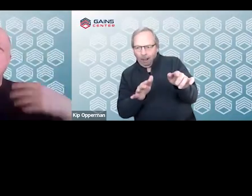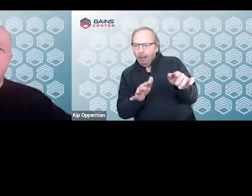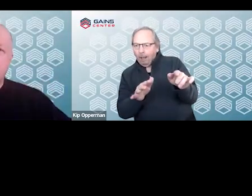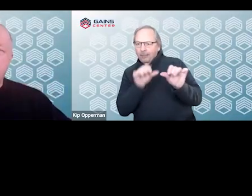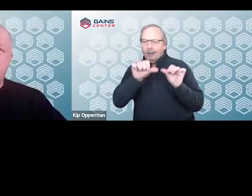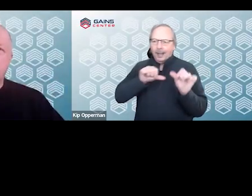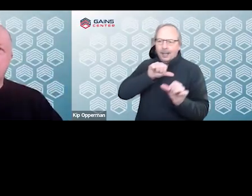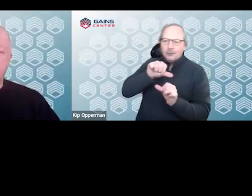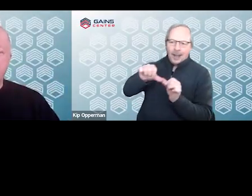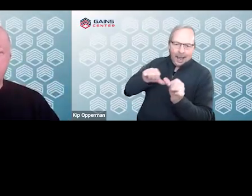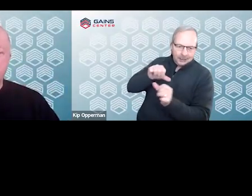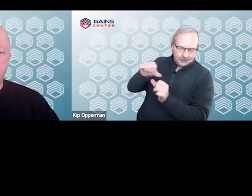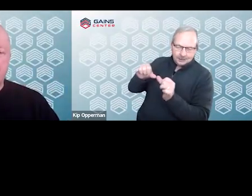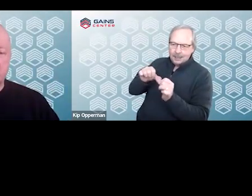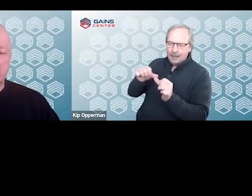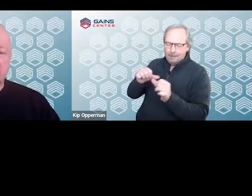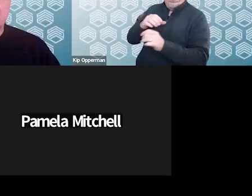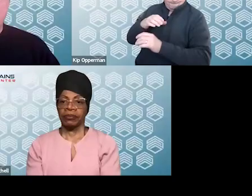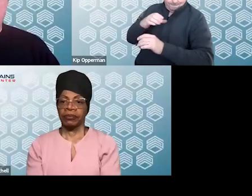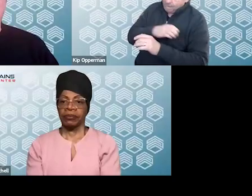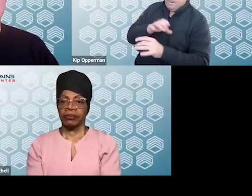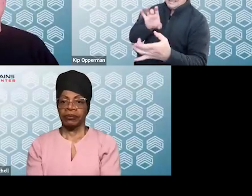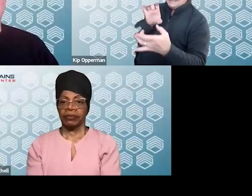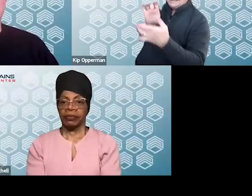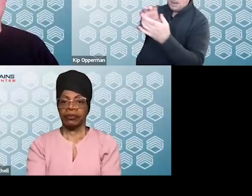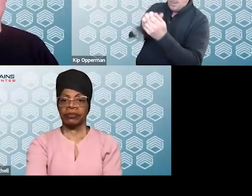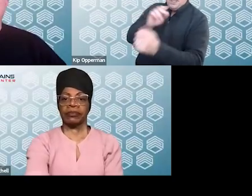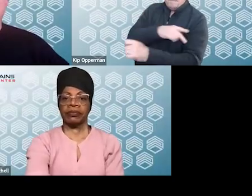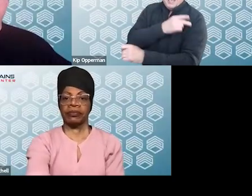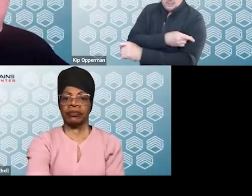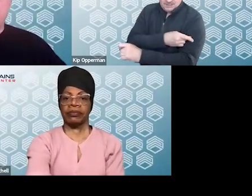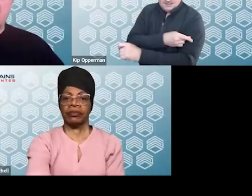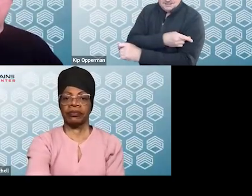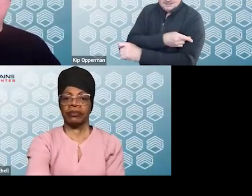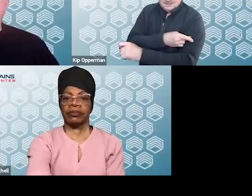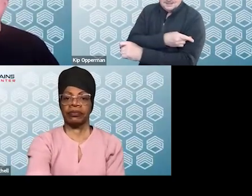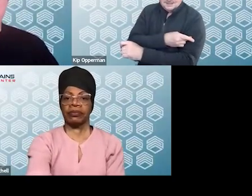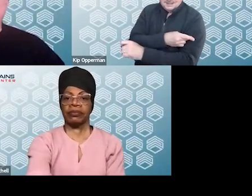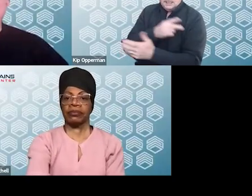produces a very powerful connection with patients and is very helpful in getting them